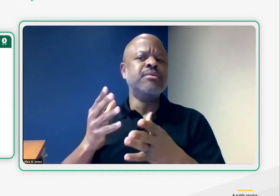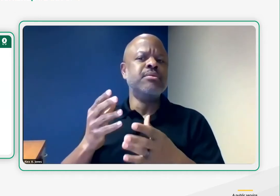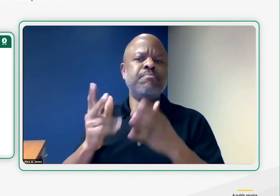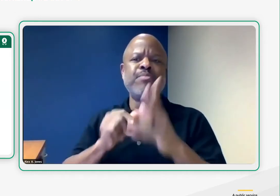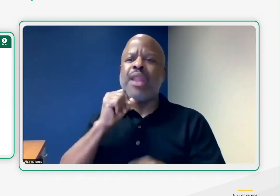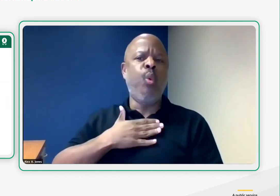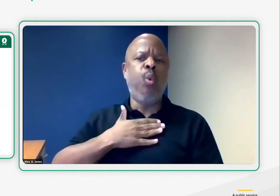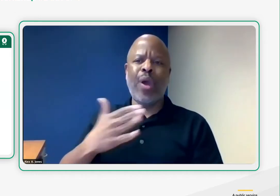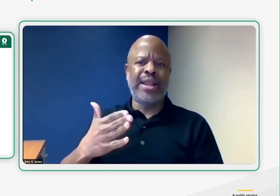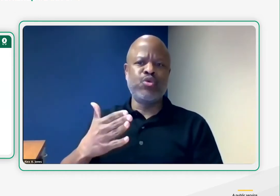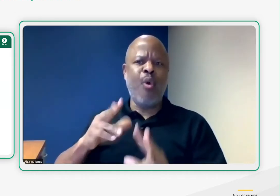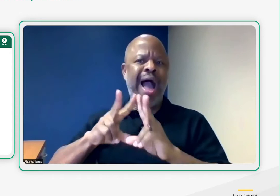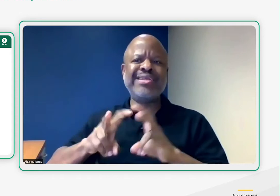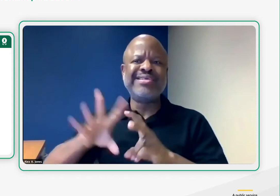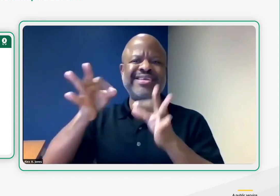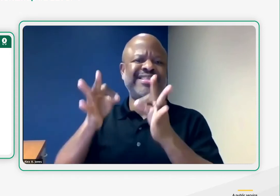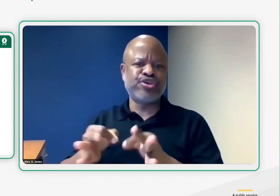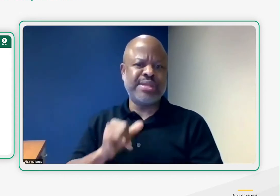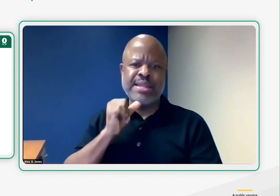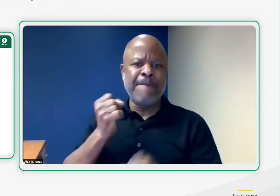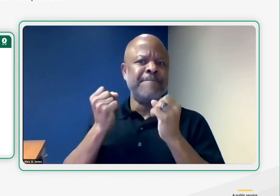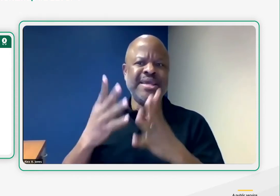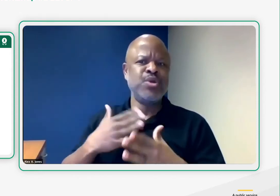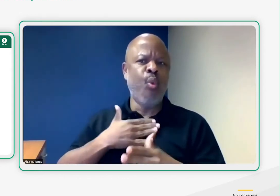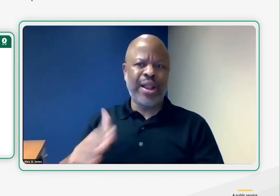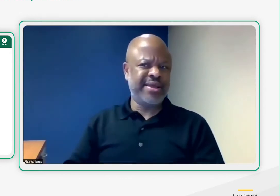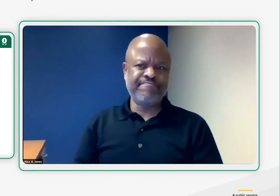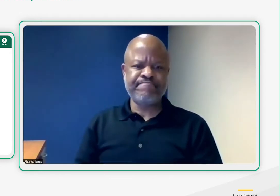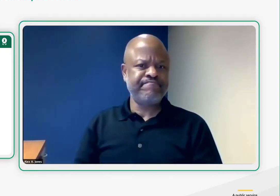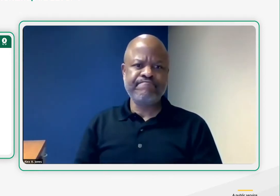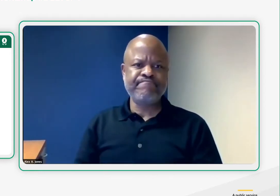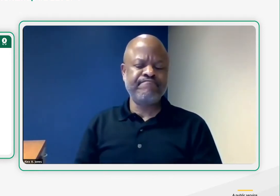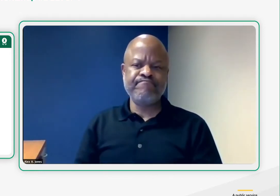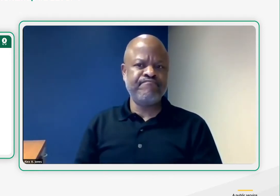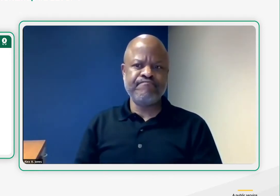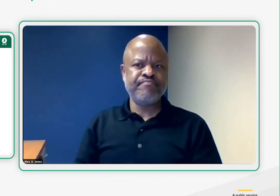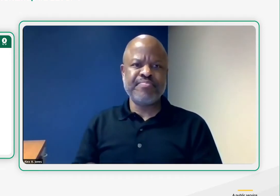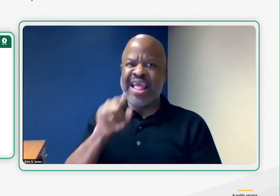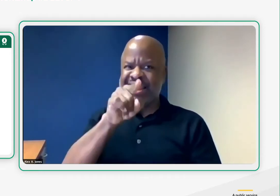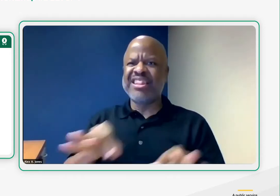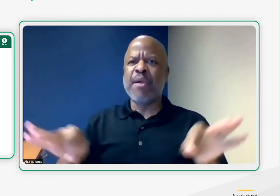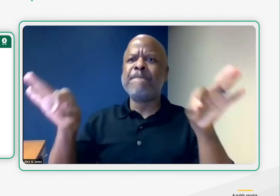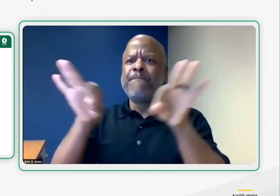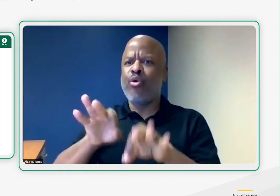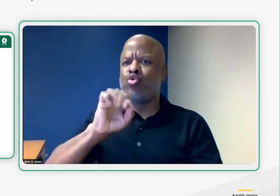And many folks are not willing to analyze their decisions to that degree.